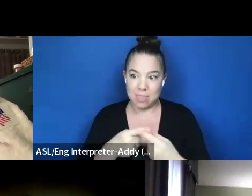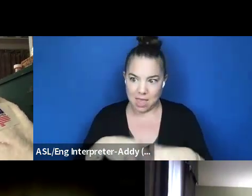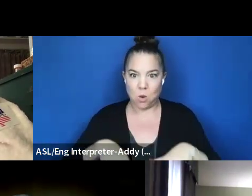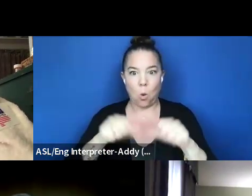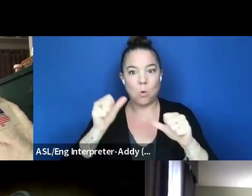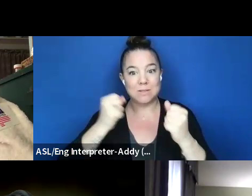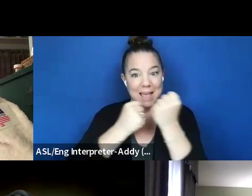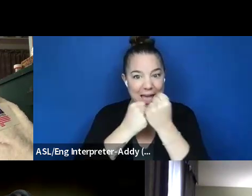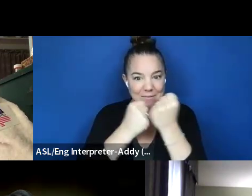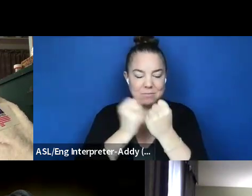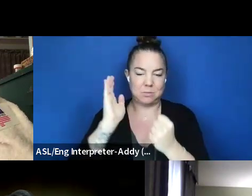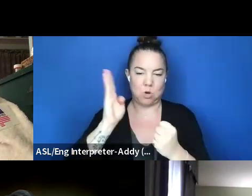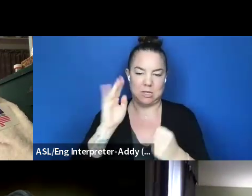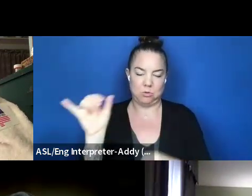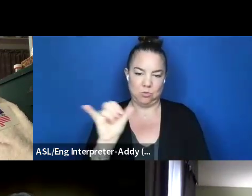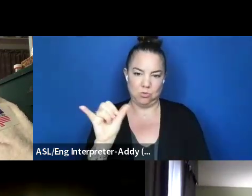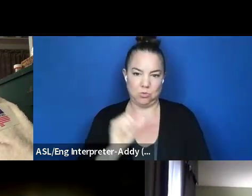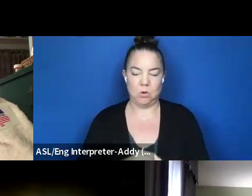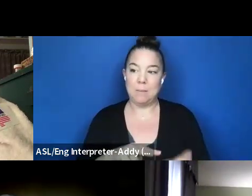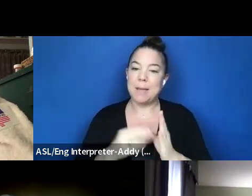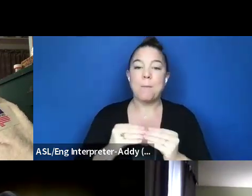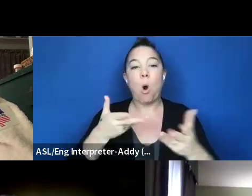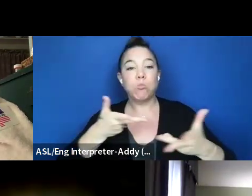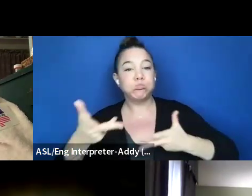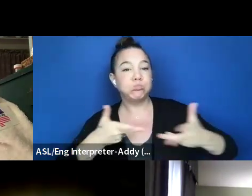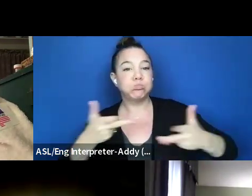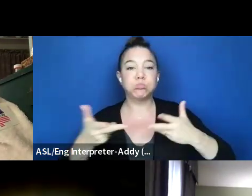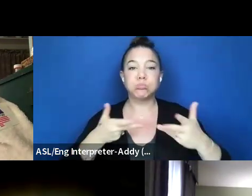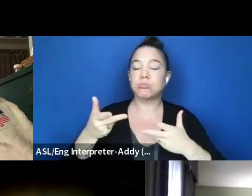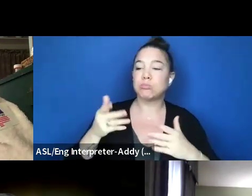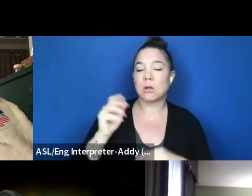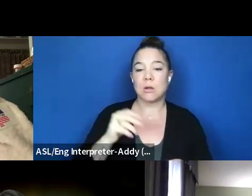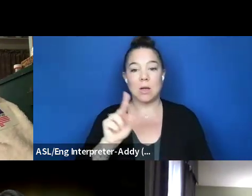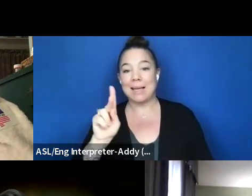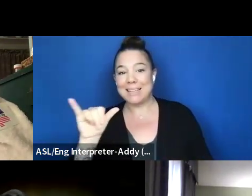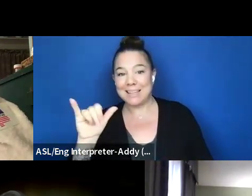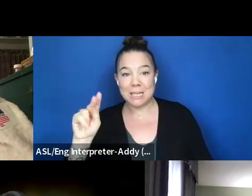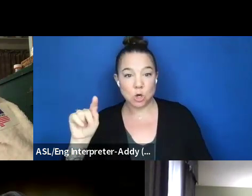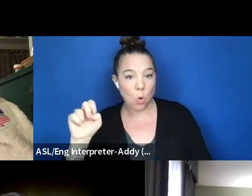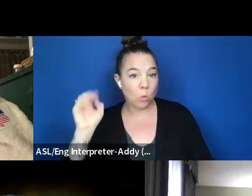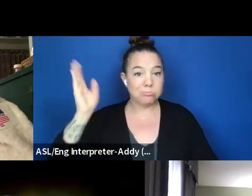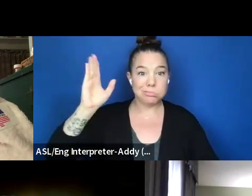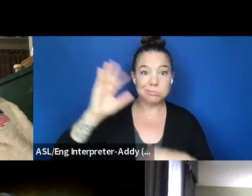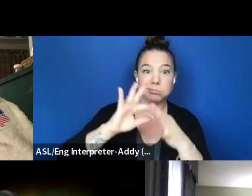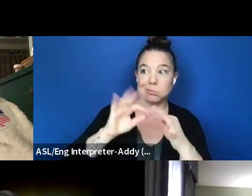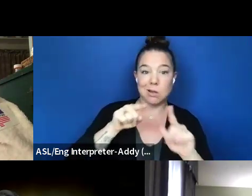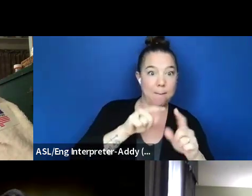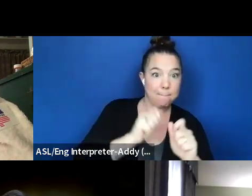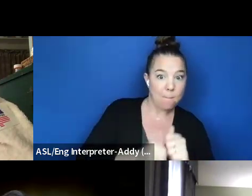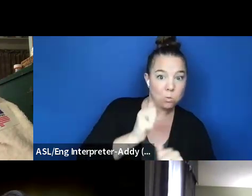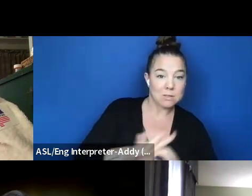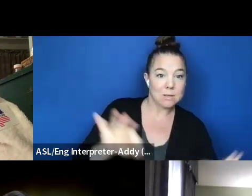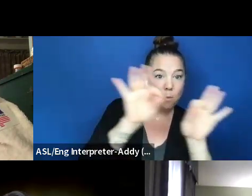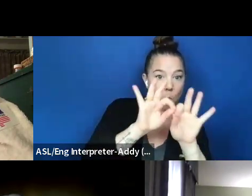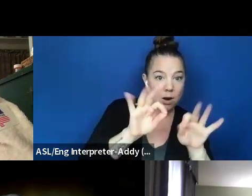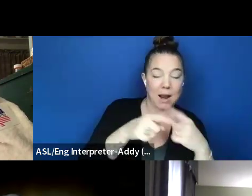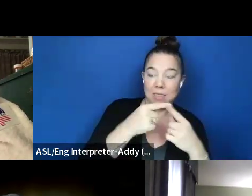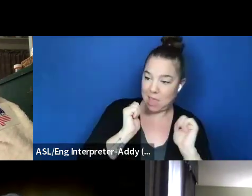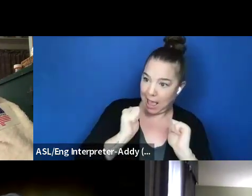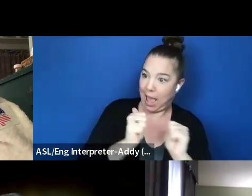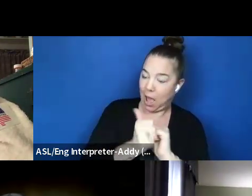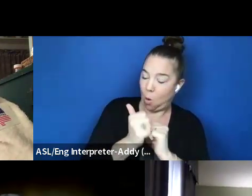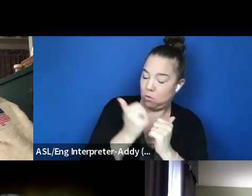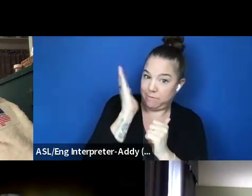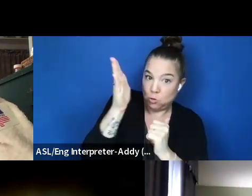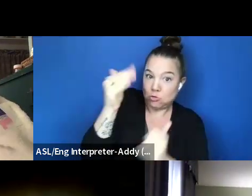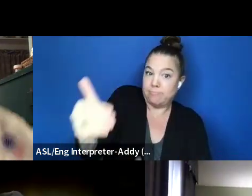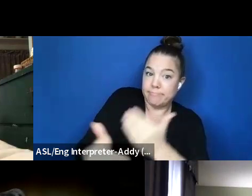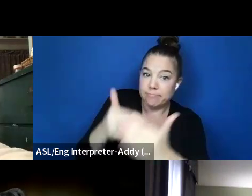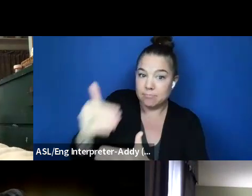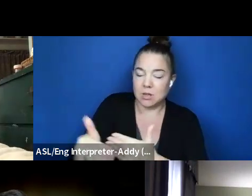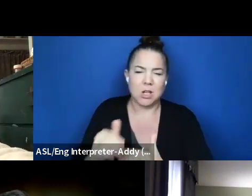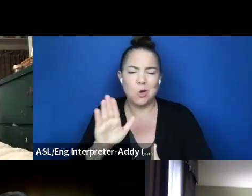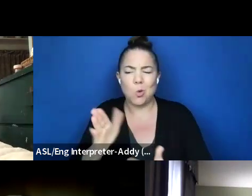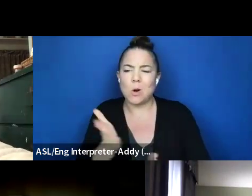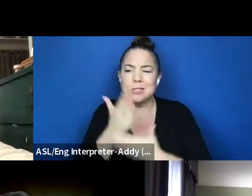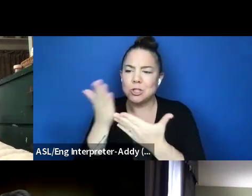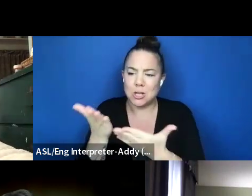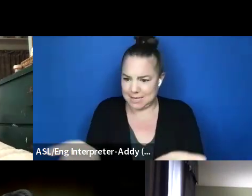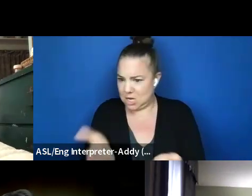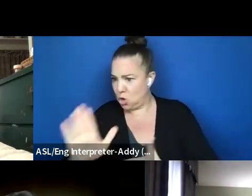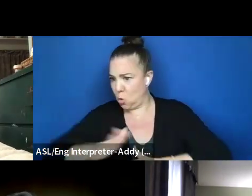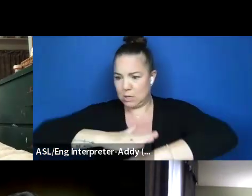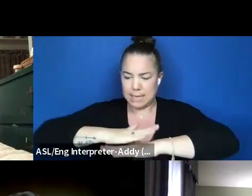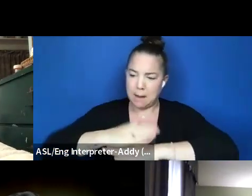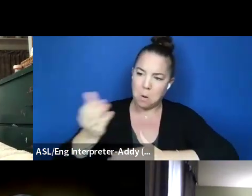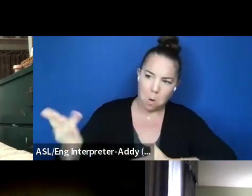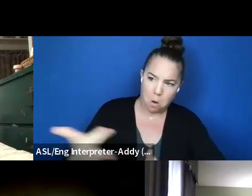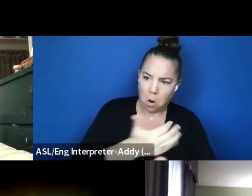Don Posh: it's made it interactive where this should be the keynote. This is the most important thing. And this is how we make it move. What are your suggestions at this little table? Give them a little bit of work to do.